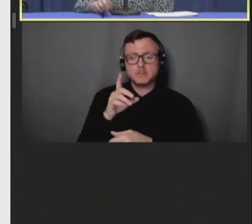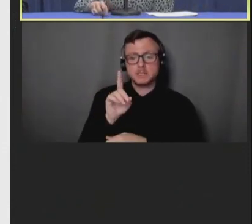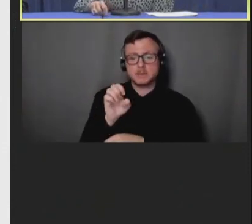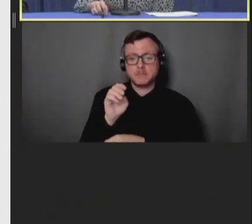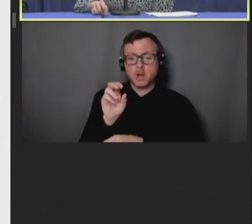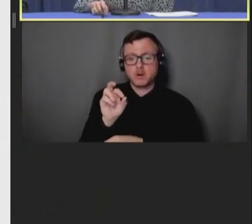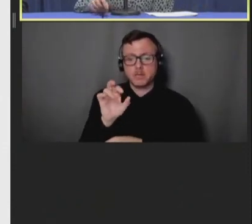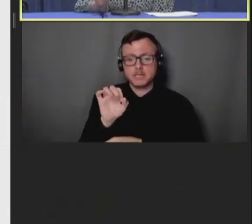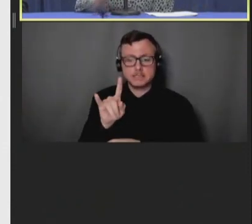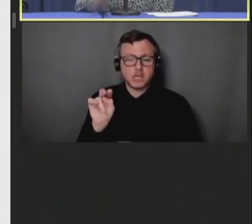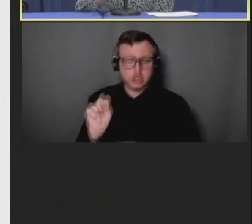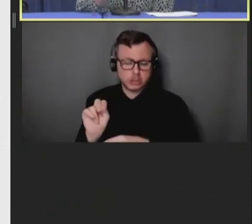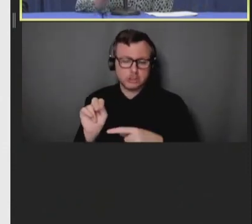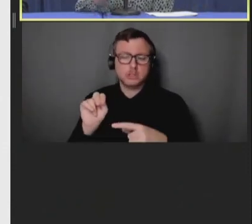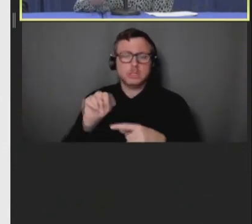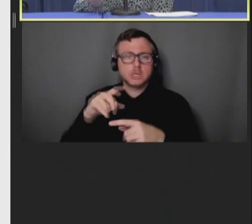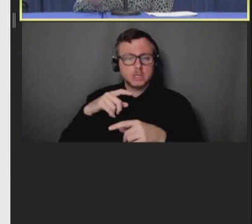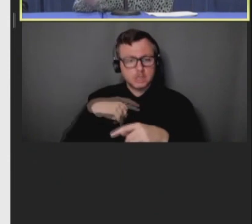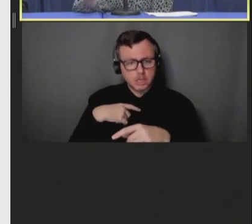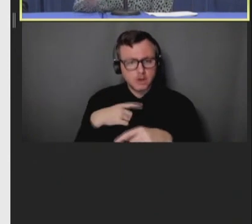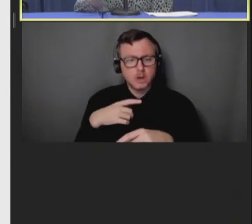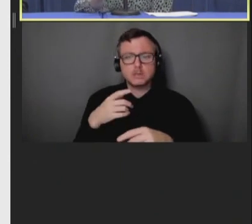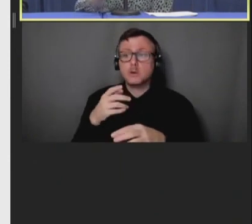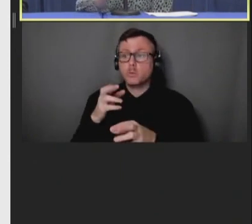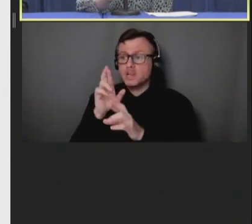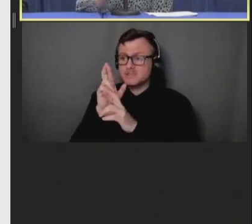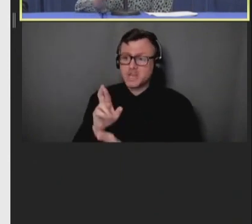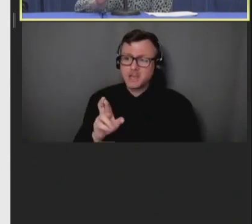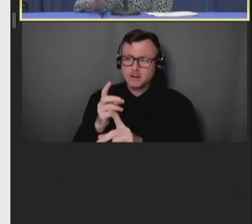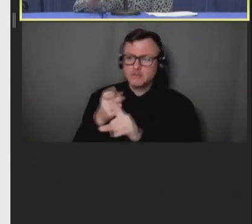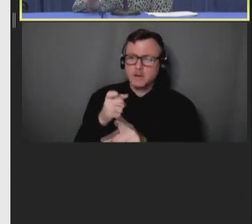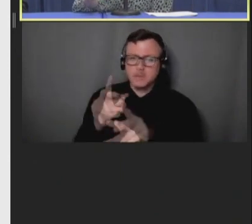think there's also an amount of respect that needs to come from people who don't live in my community